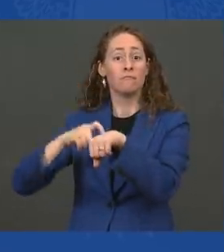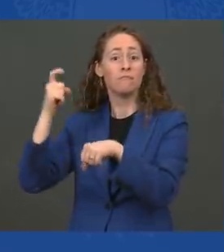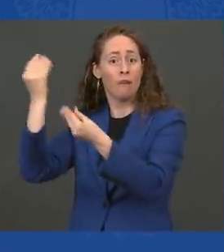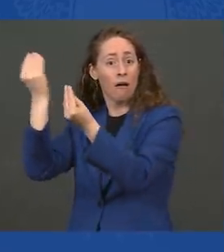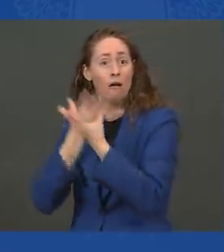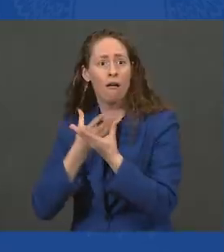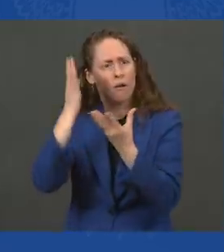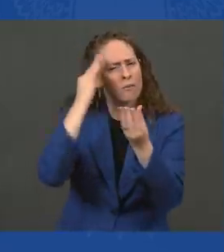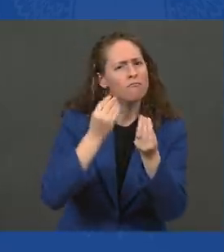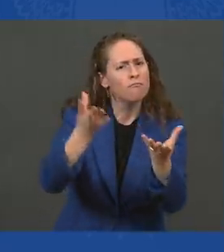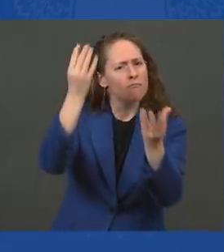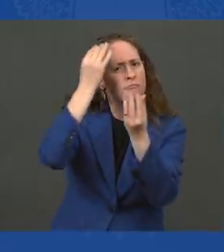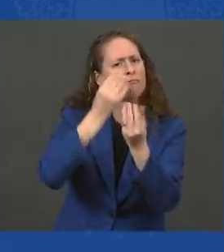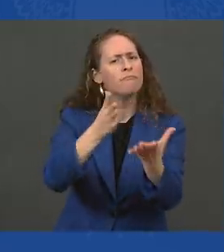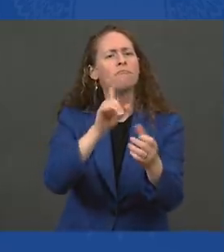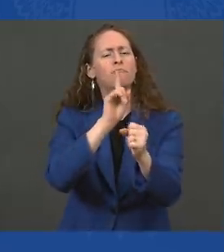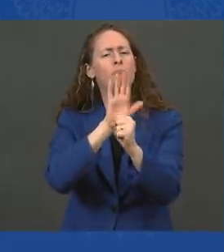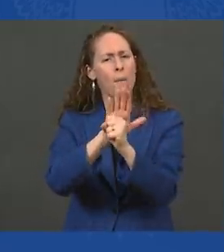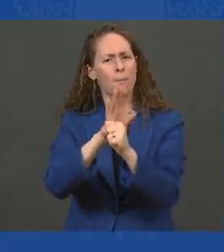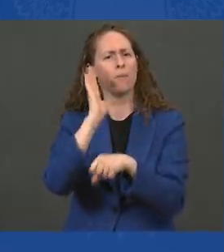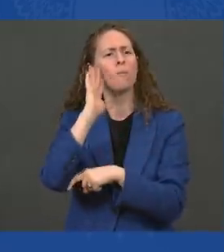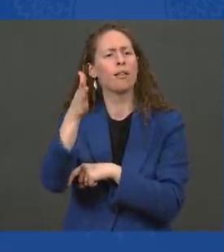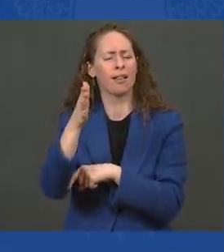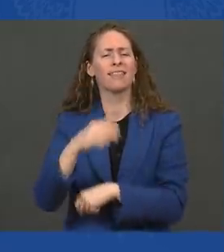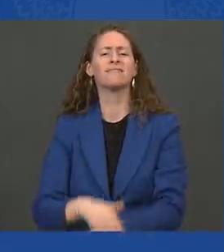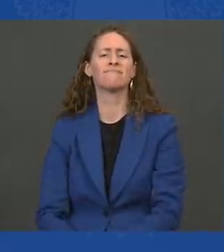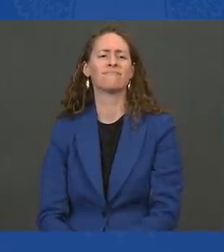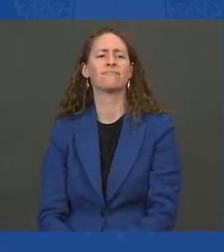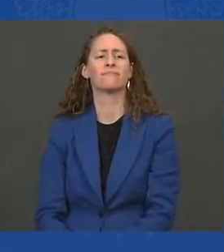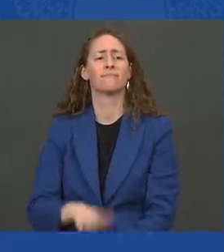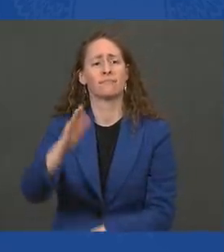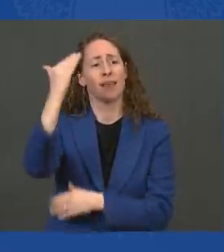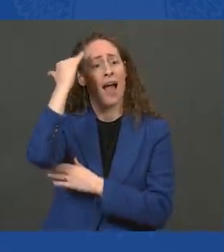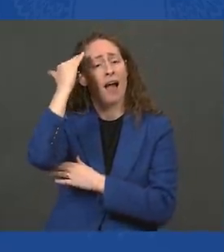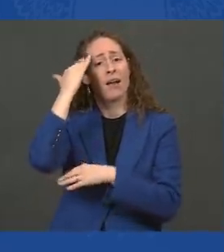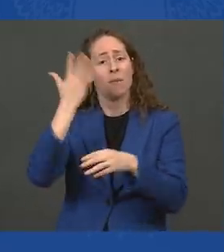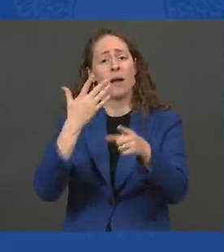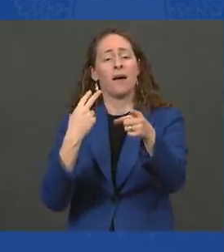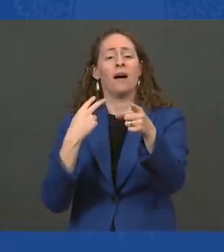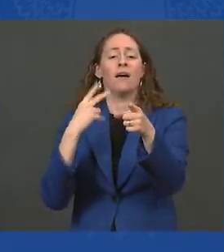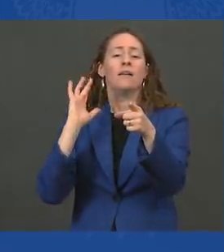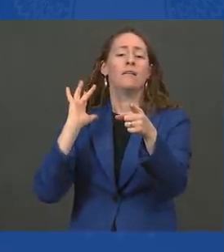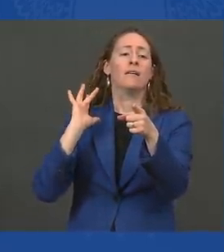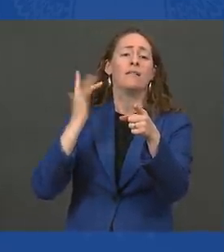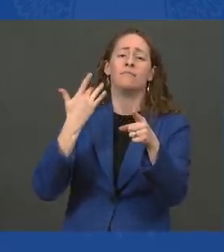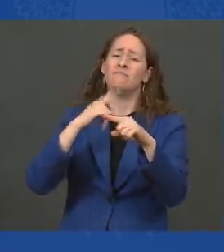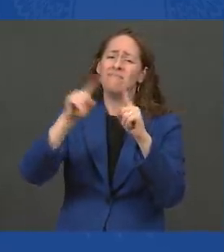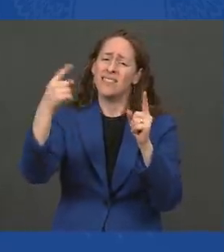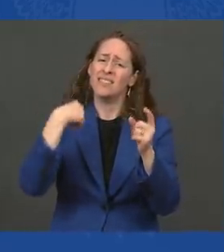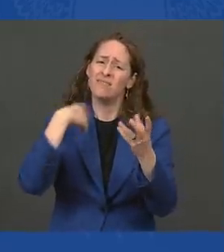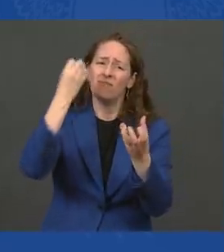I know you're tired of hearing me say this -- the best protection against this new variant or any of the -- of the variants out there --